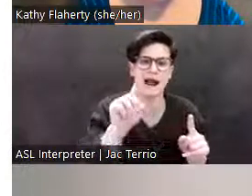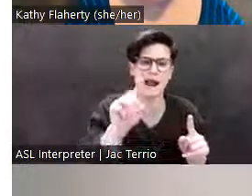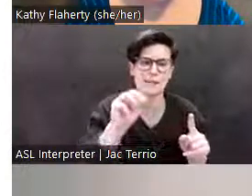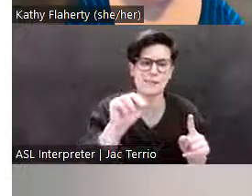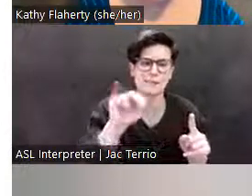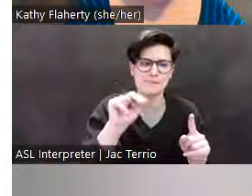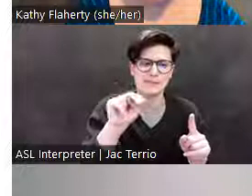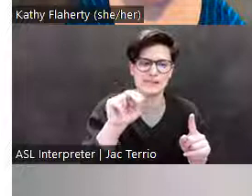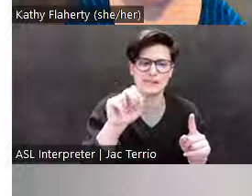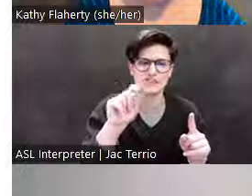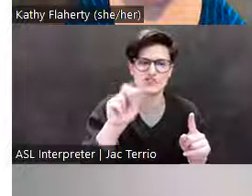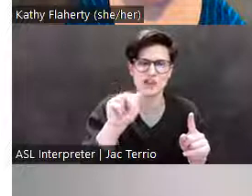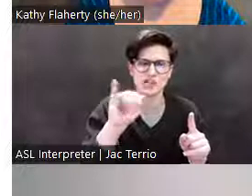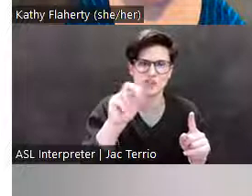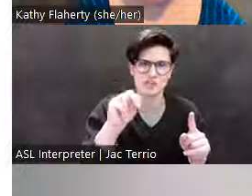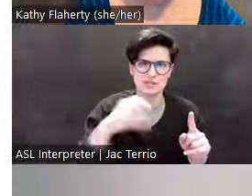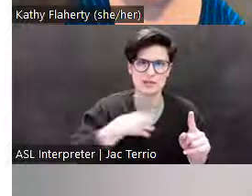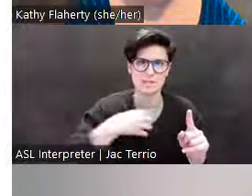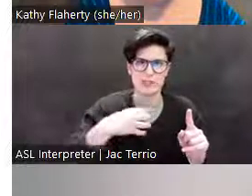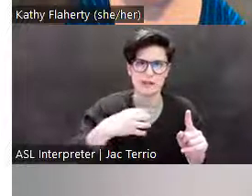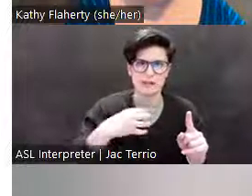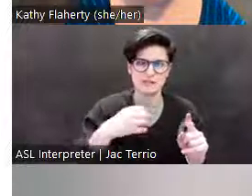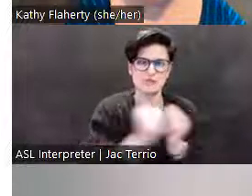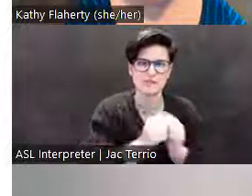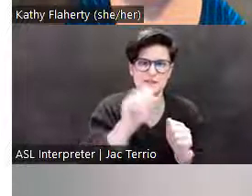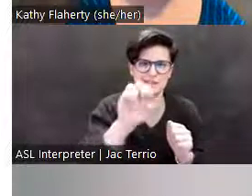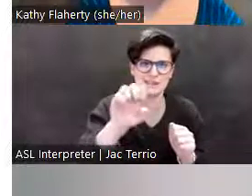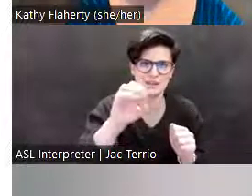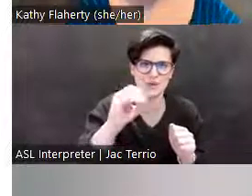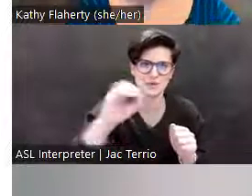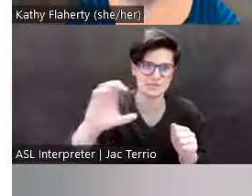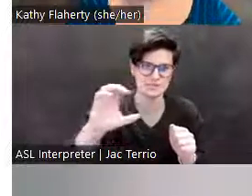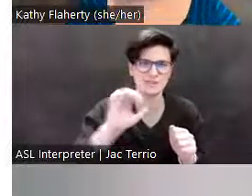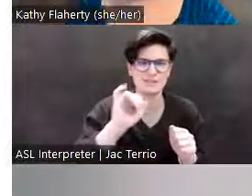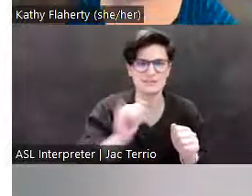15:30:42 It's otherwise known as the eeoc and that is operated by the Federal Government.